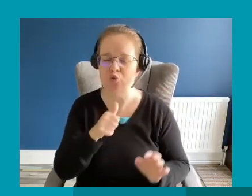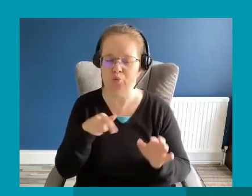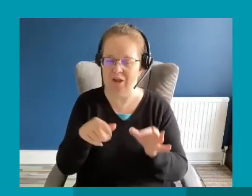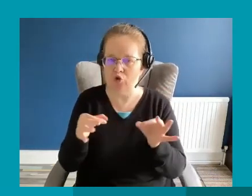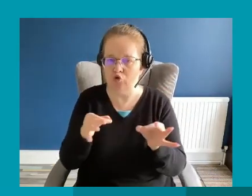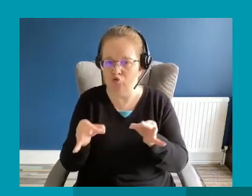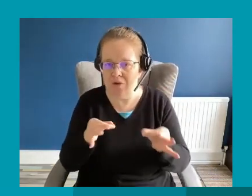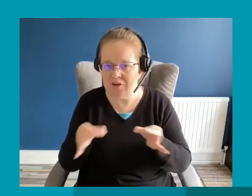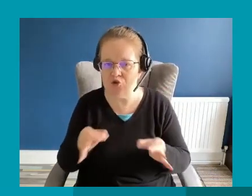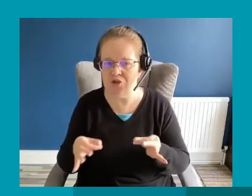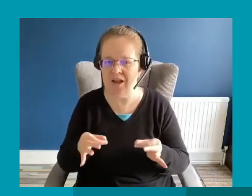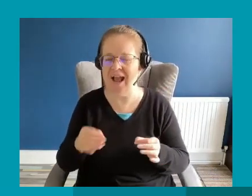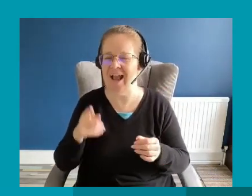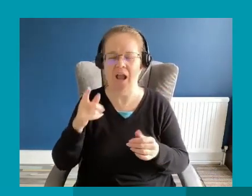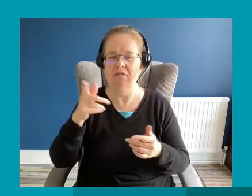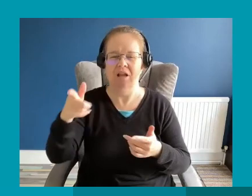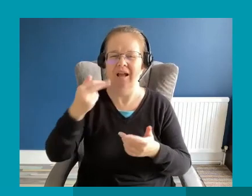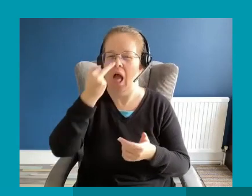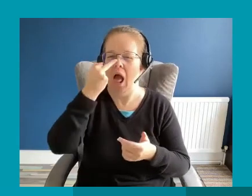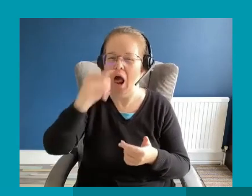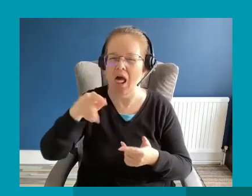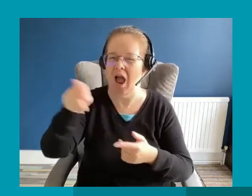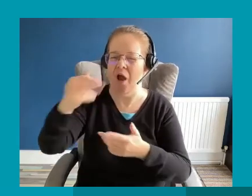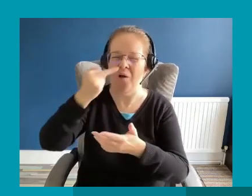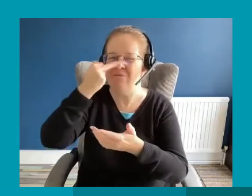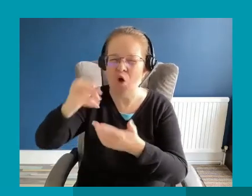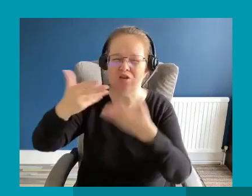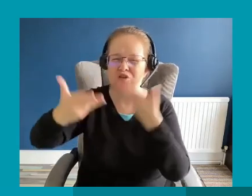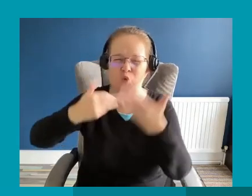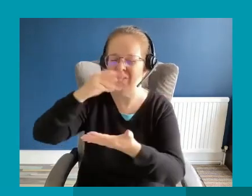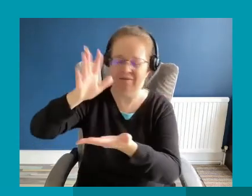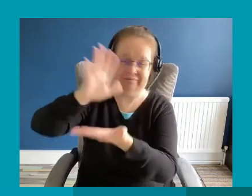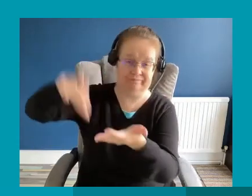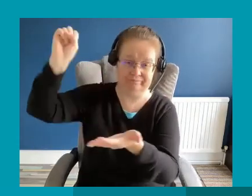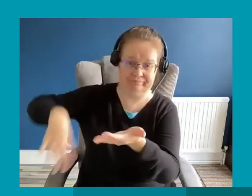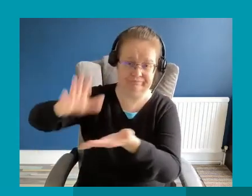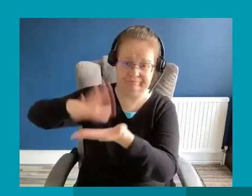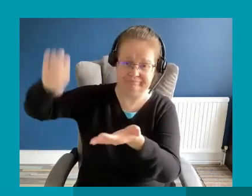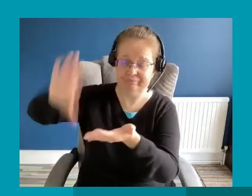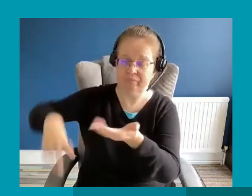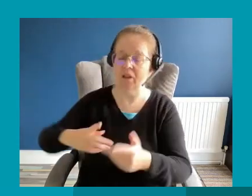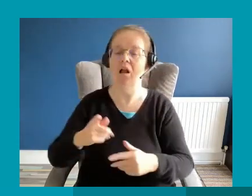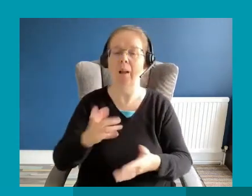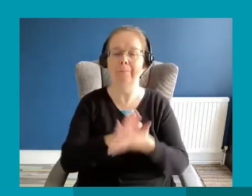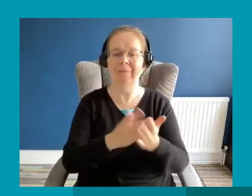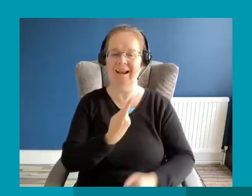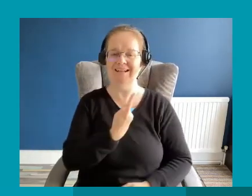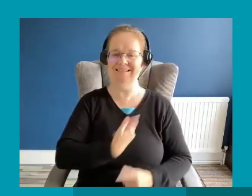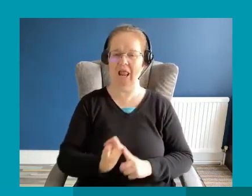and demystify and debunk and actually be your own self advocate whilst also trying to educate the other person